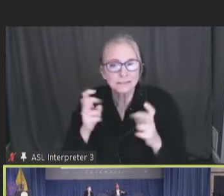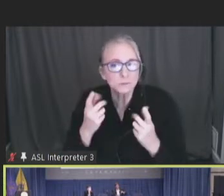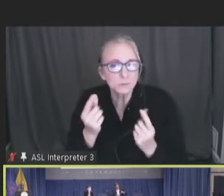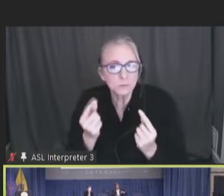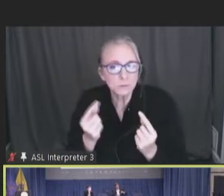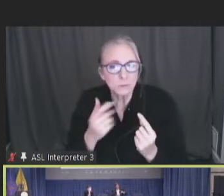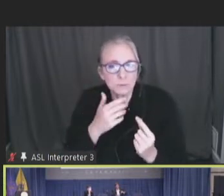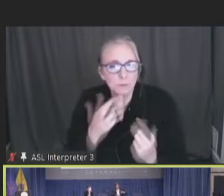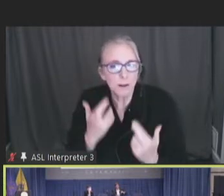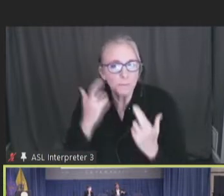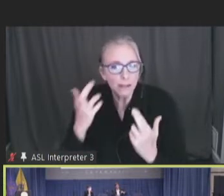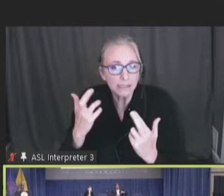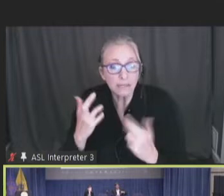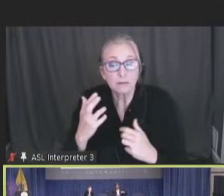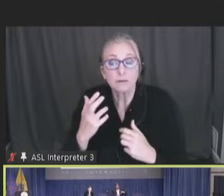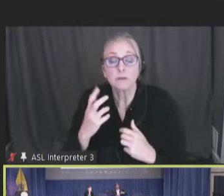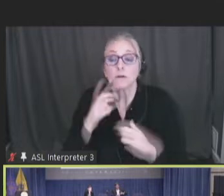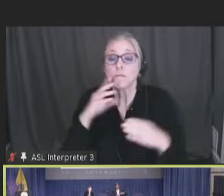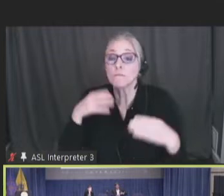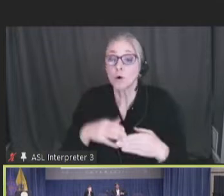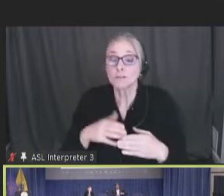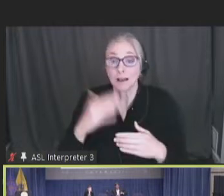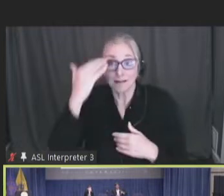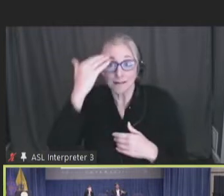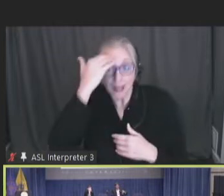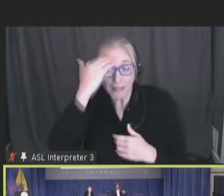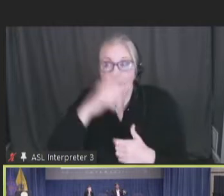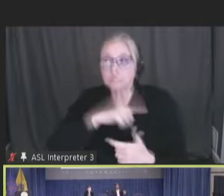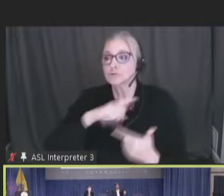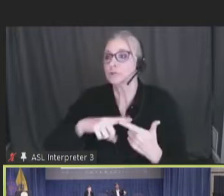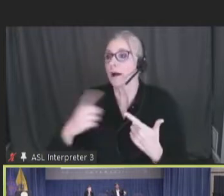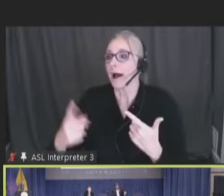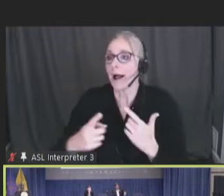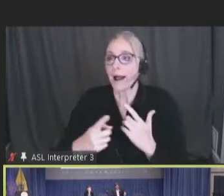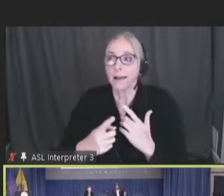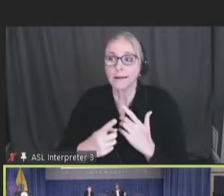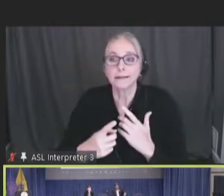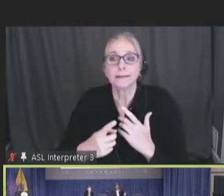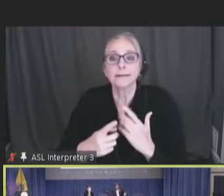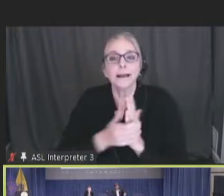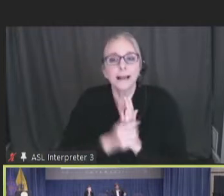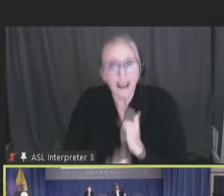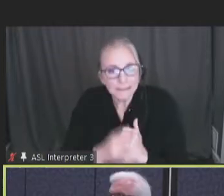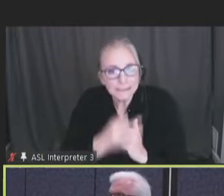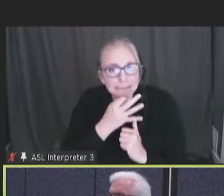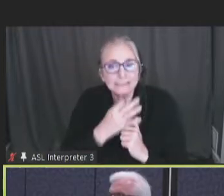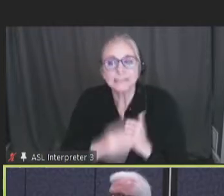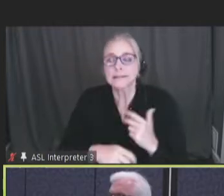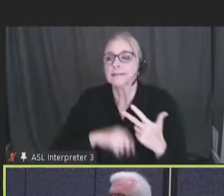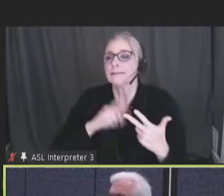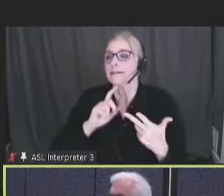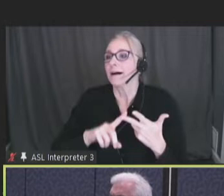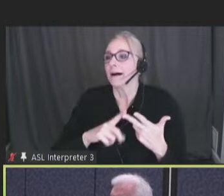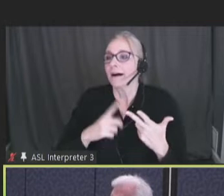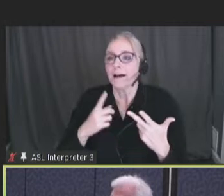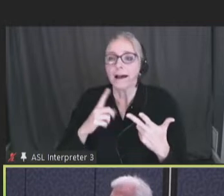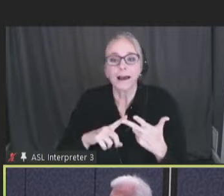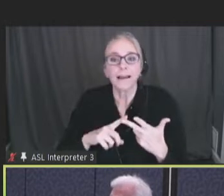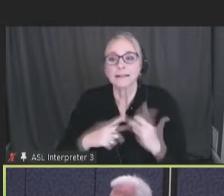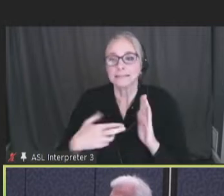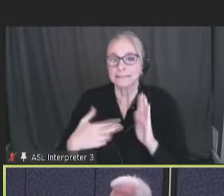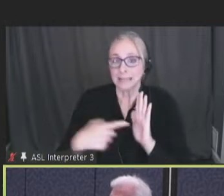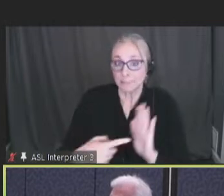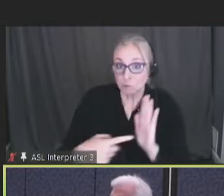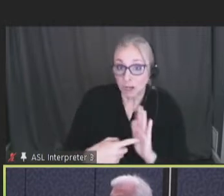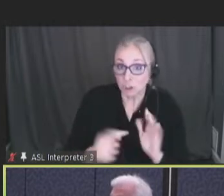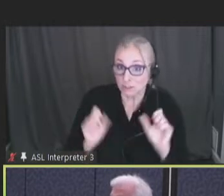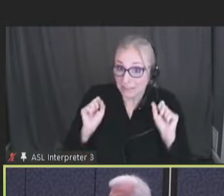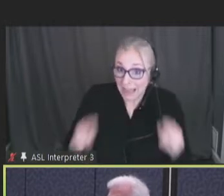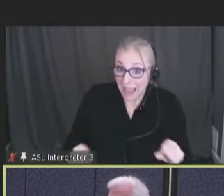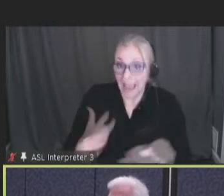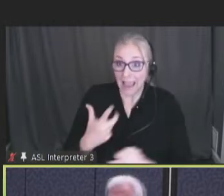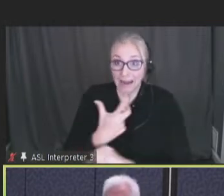the focus on knowledge on competency on demonstration of abilities. And again,